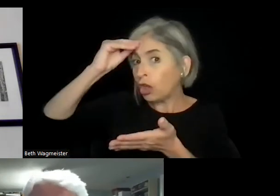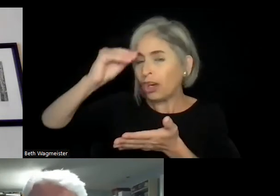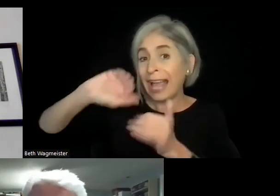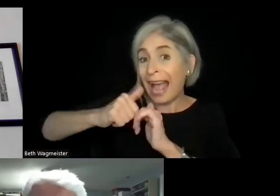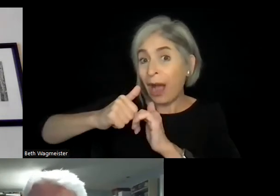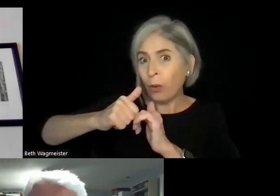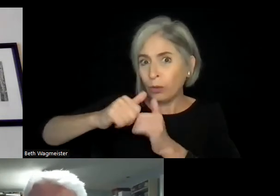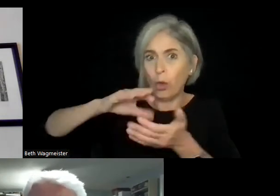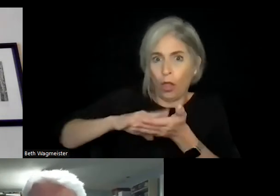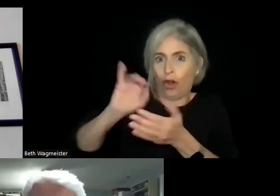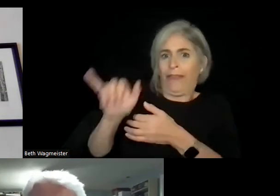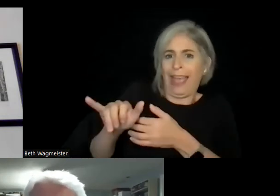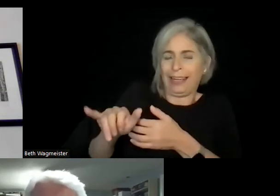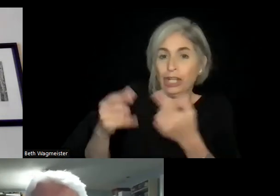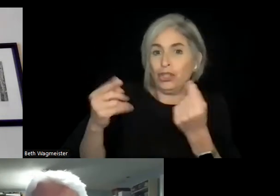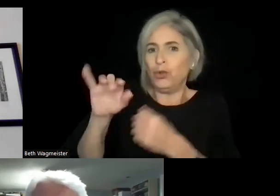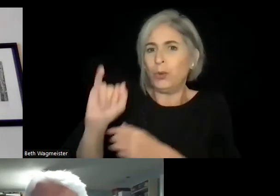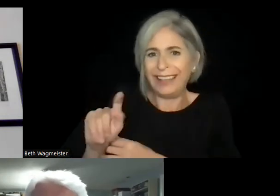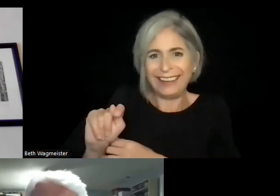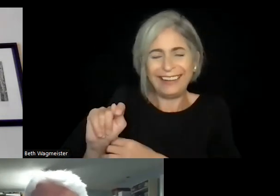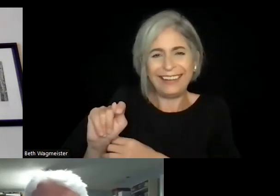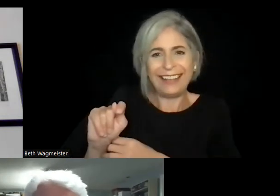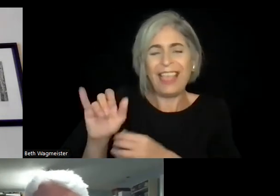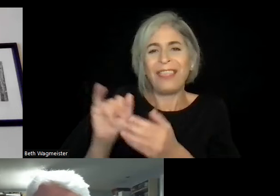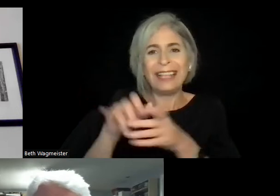works in terms of BC